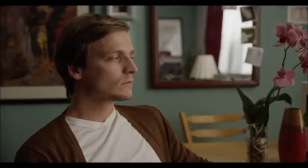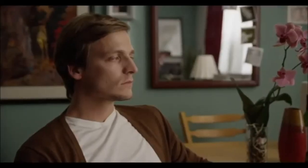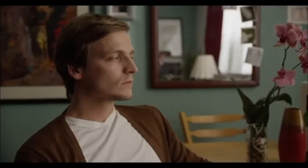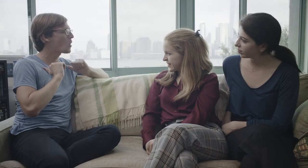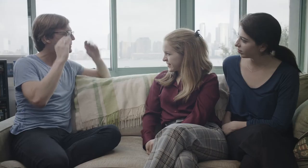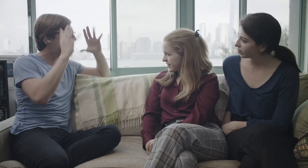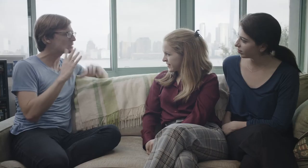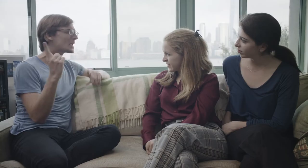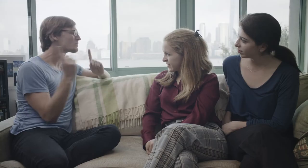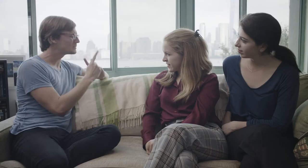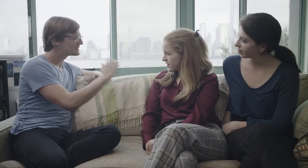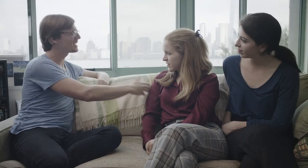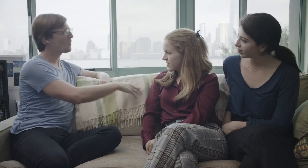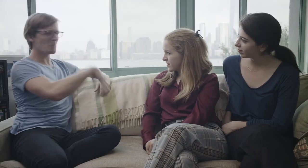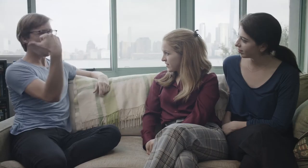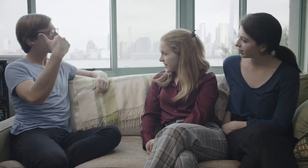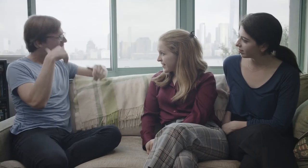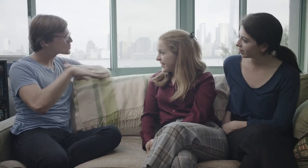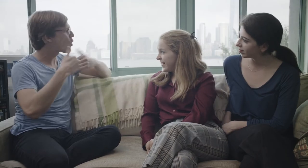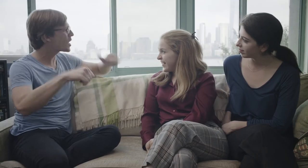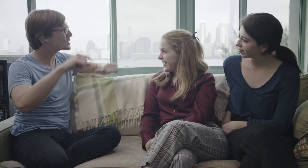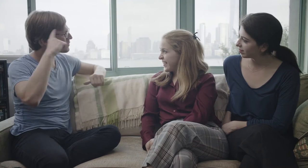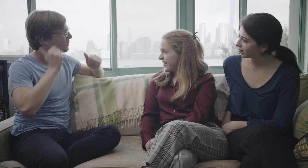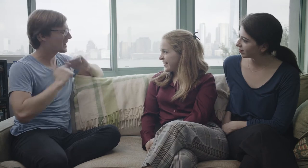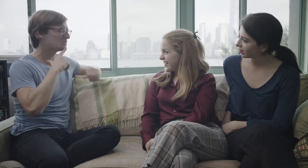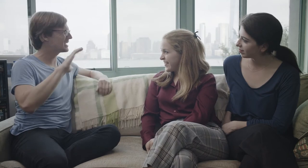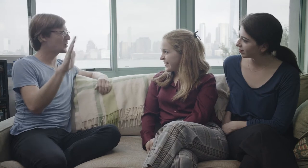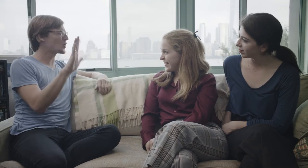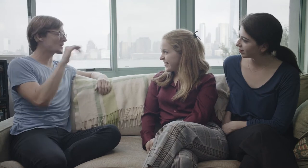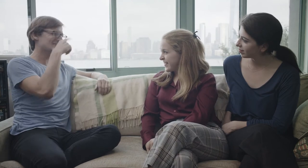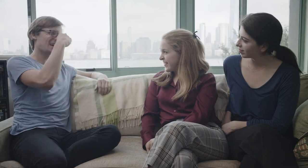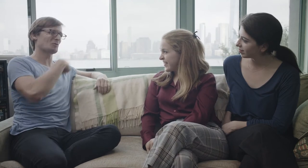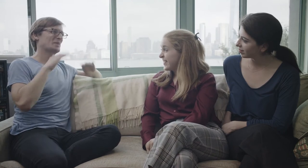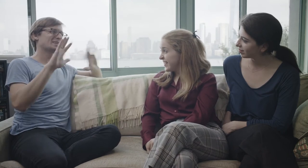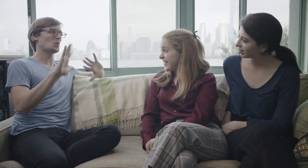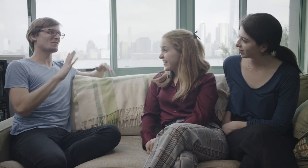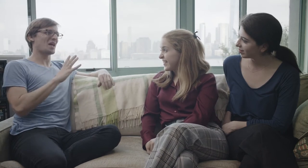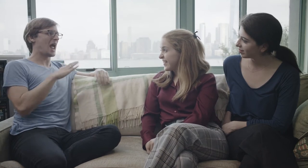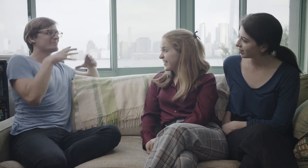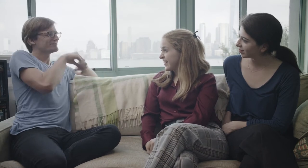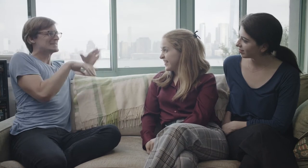In middle school, the drama teacher pulled me in to audition for the play. And I didn't think that was for me,